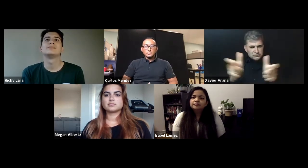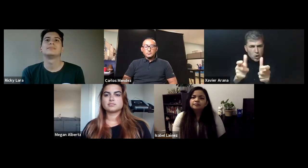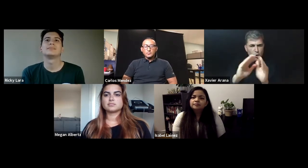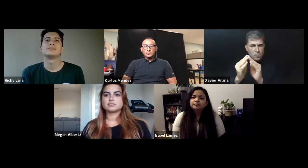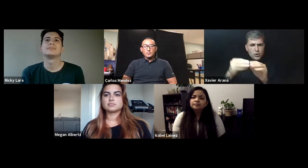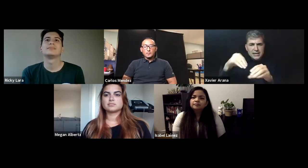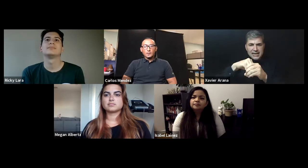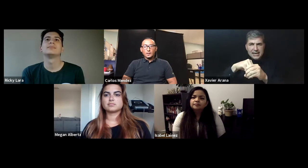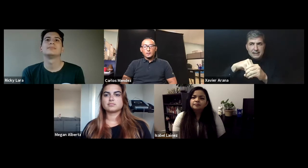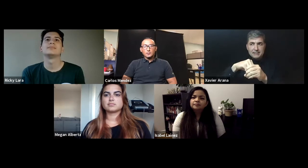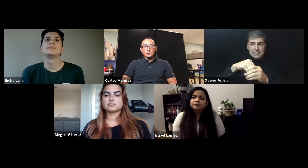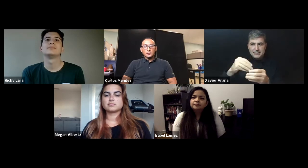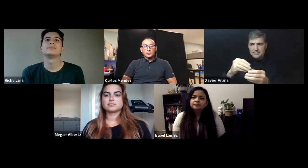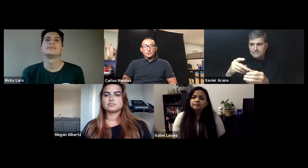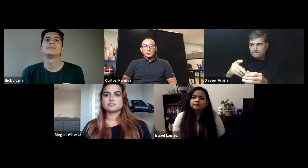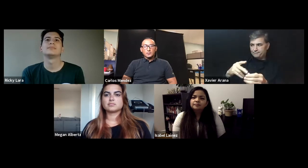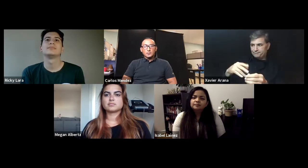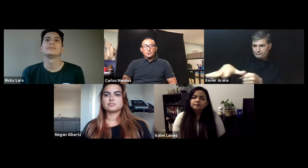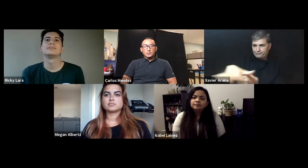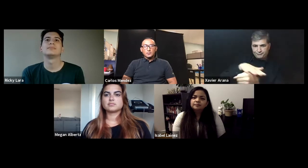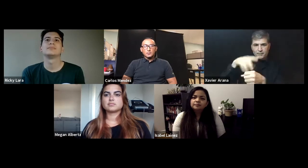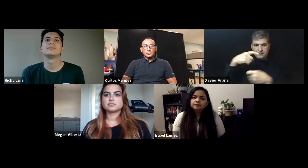Um, it's a very small community.